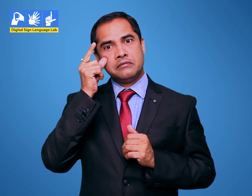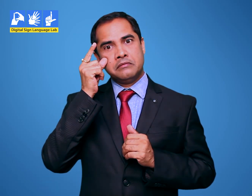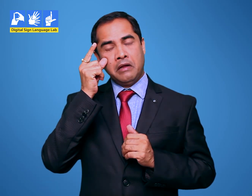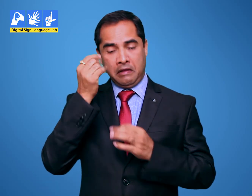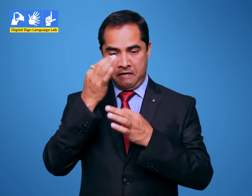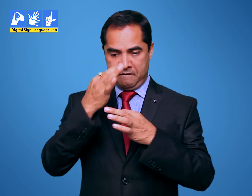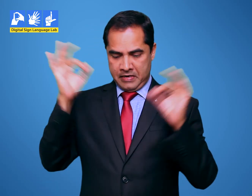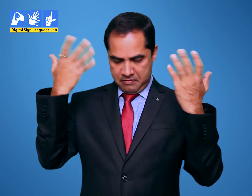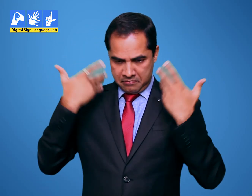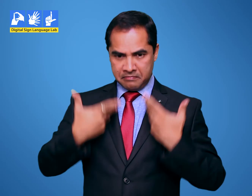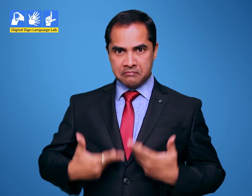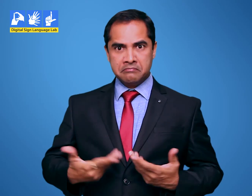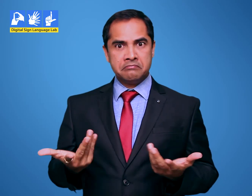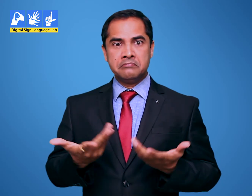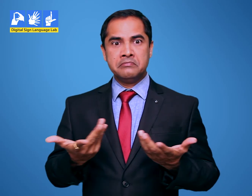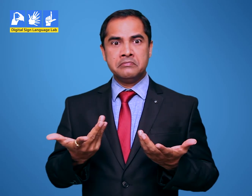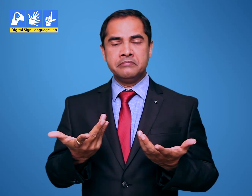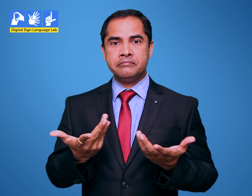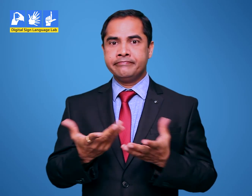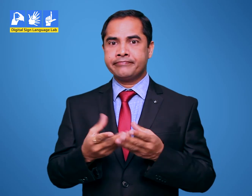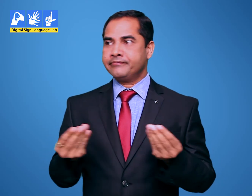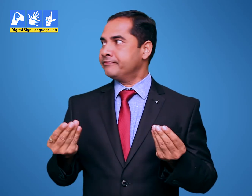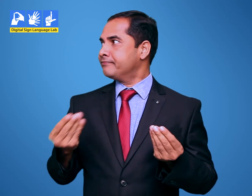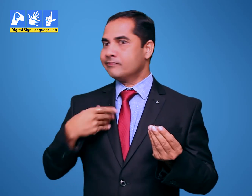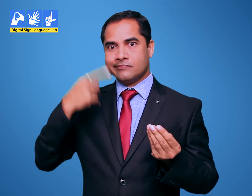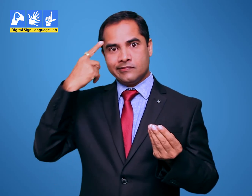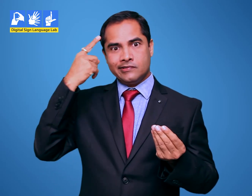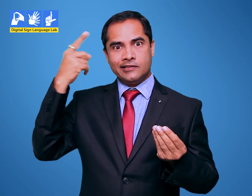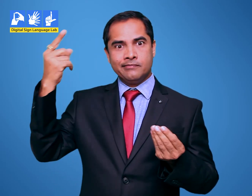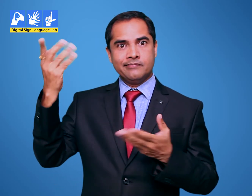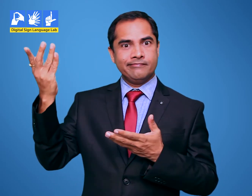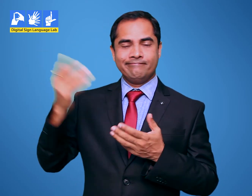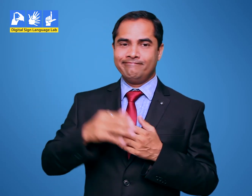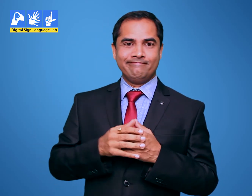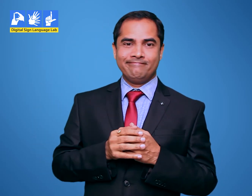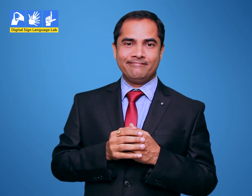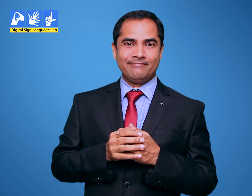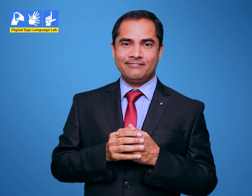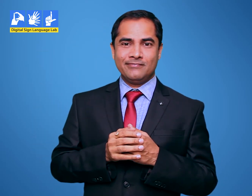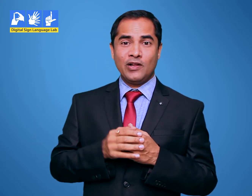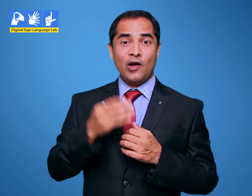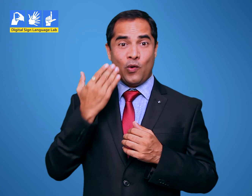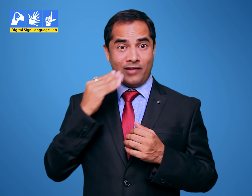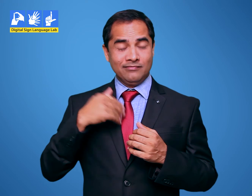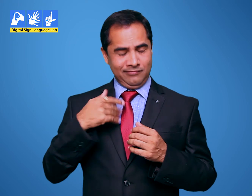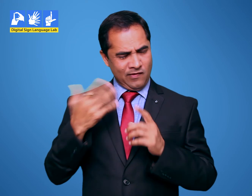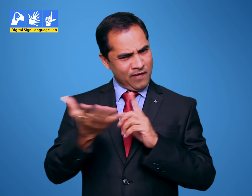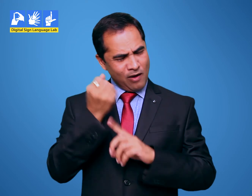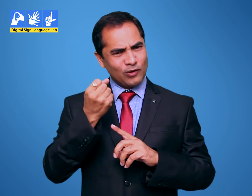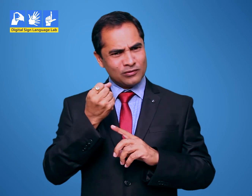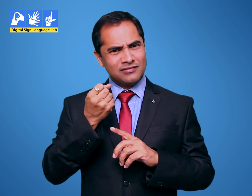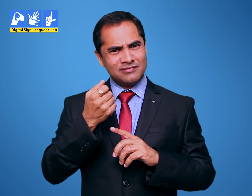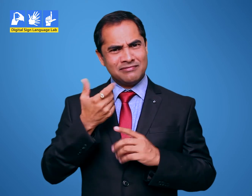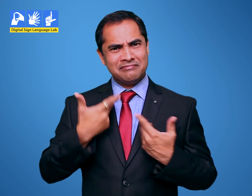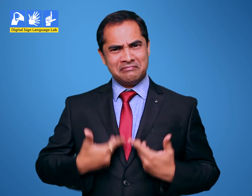It was only when I began to learn that my boyhood freedom was an illusion, when